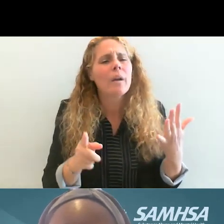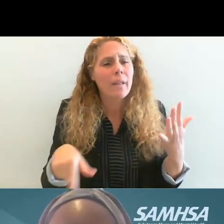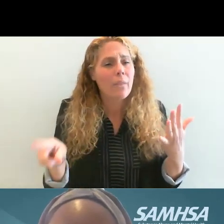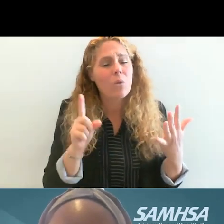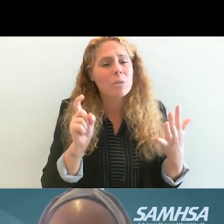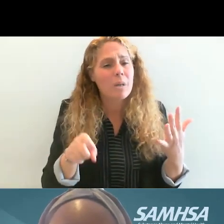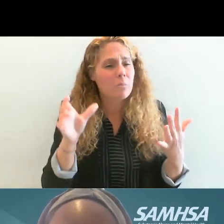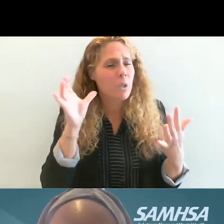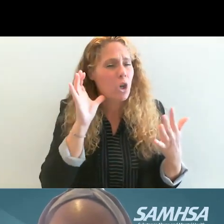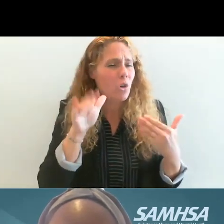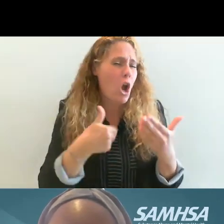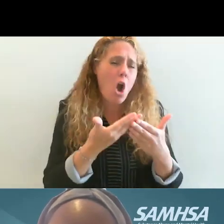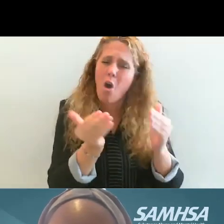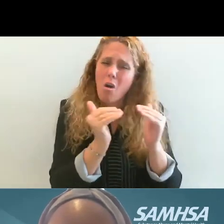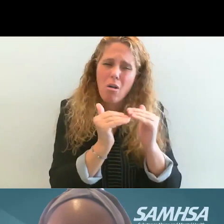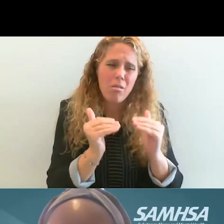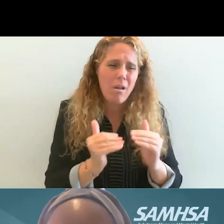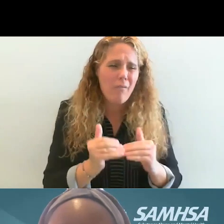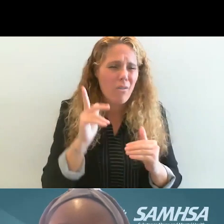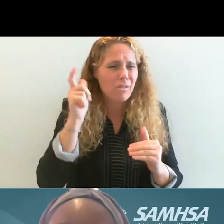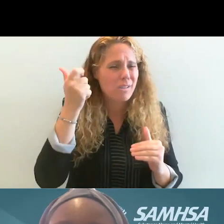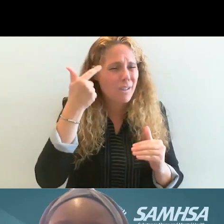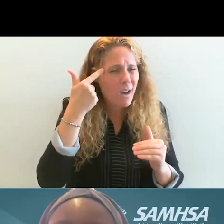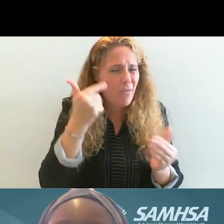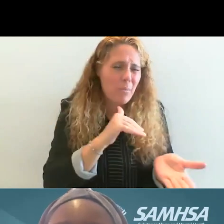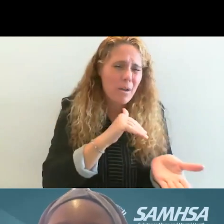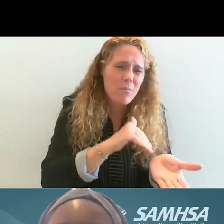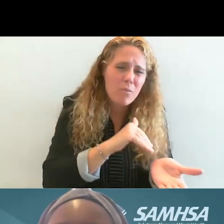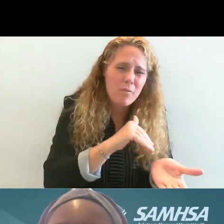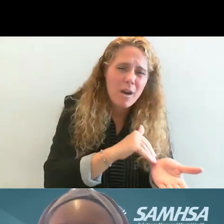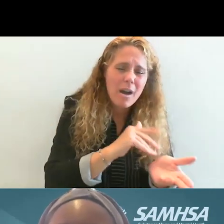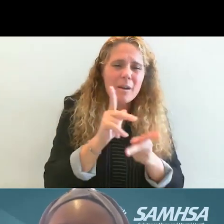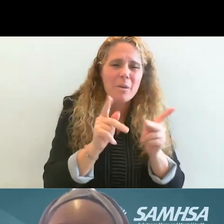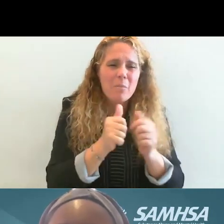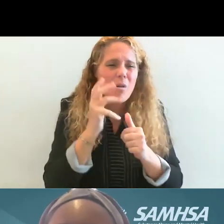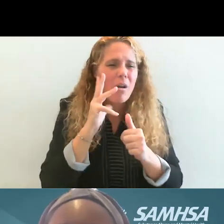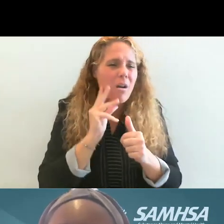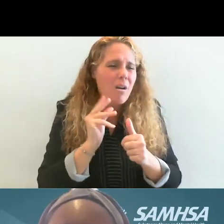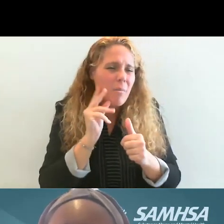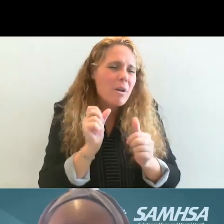ALL LEVELS OF GOVERNMENT, PROVIDERS, PEOPLE WITH LIVED EXPERIENCE, STATE, LOCAL, FEDERAL GOVERNMENT.